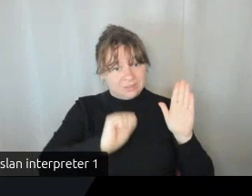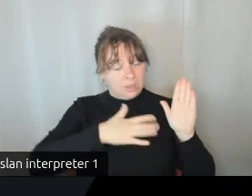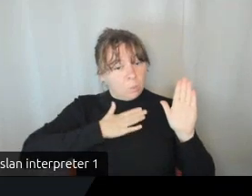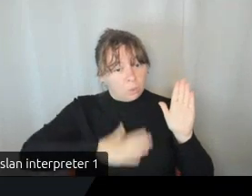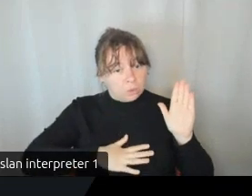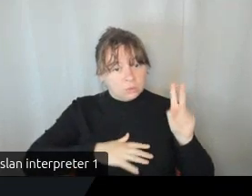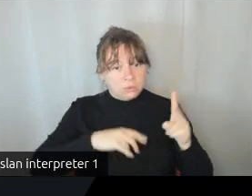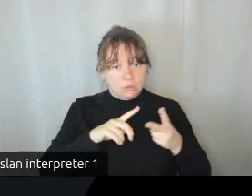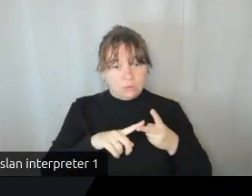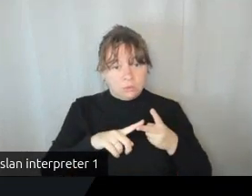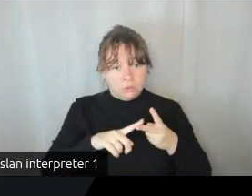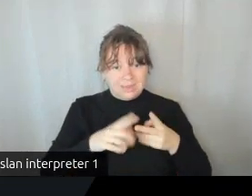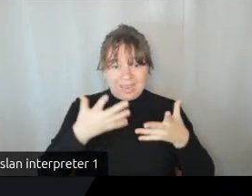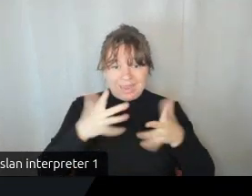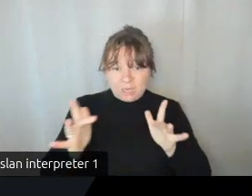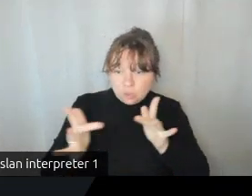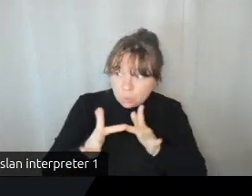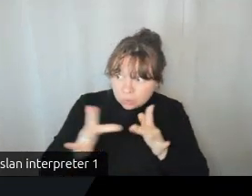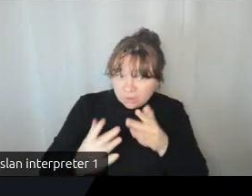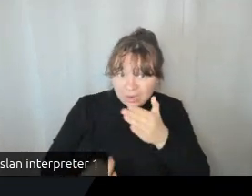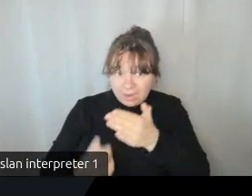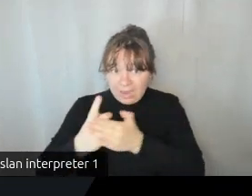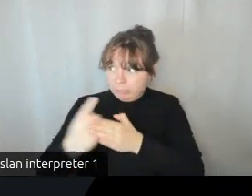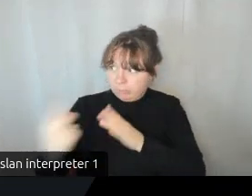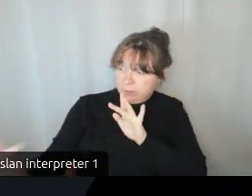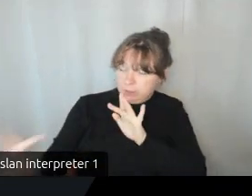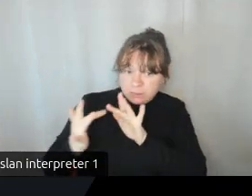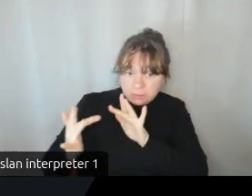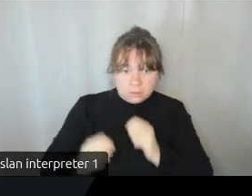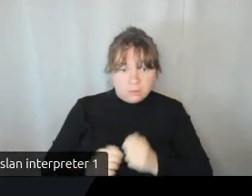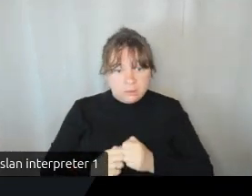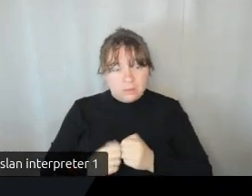respondent whether any pressure has been applied or threat has been made to the aggrieved or